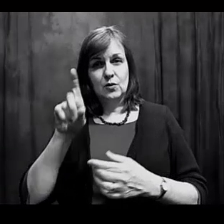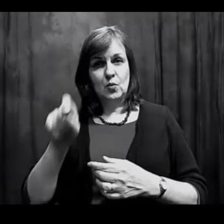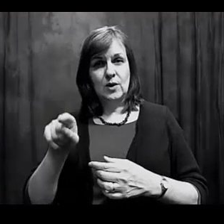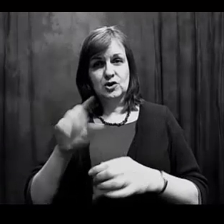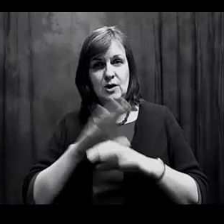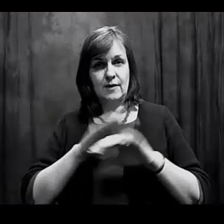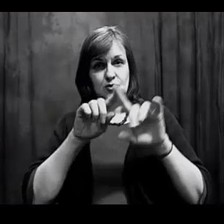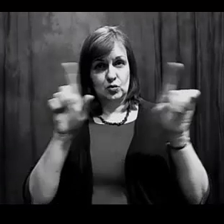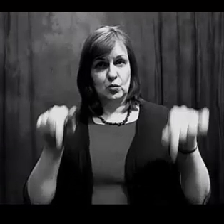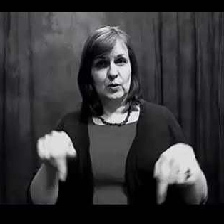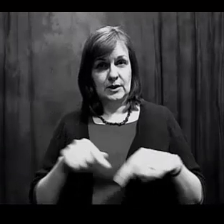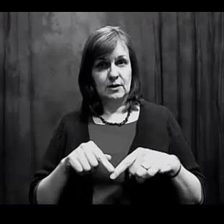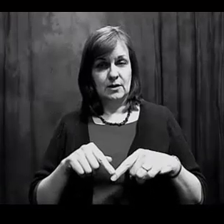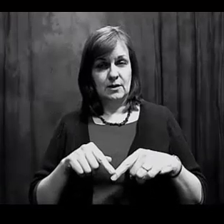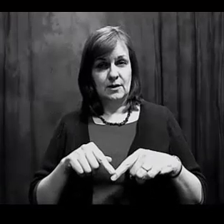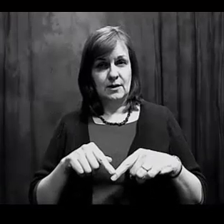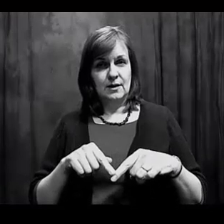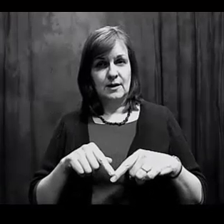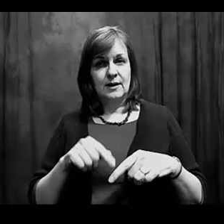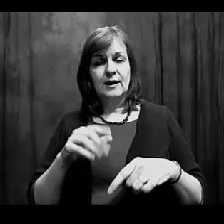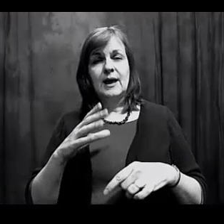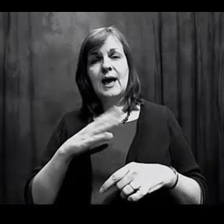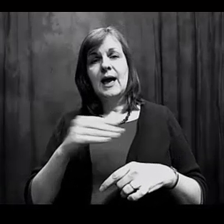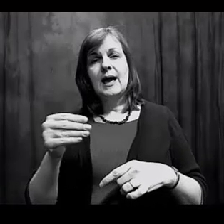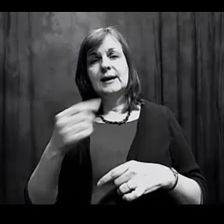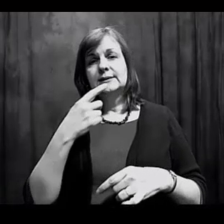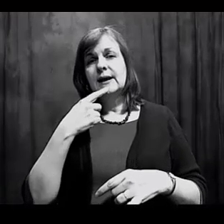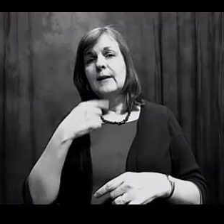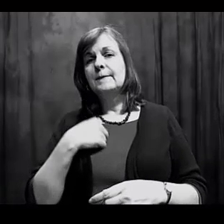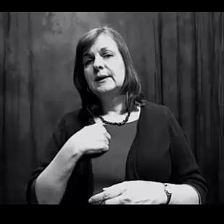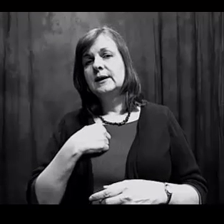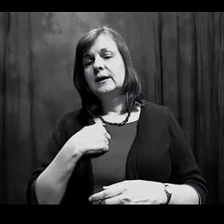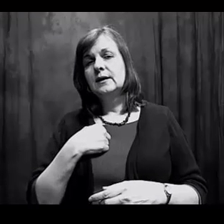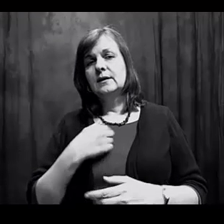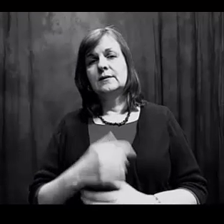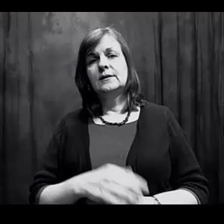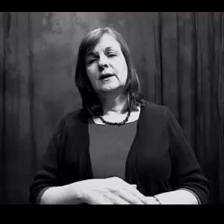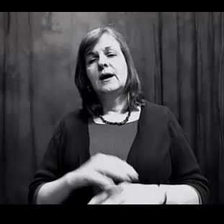one other thing we can think about with natural selection